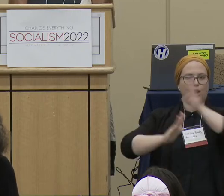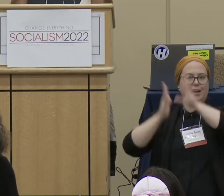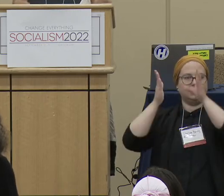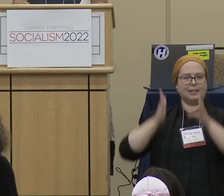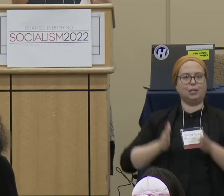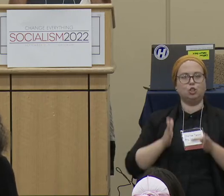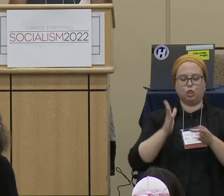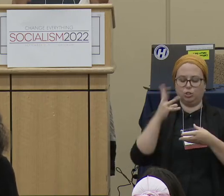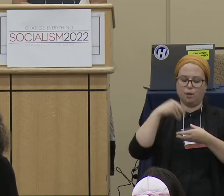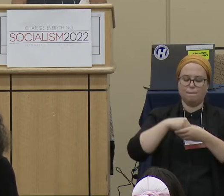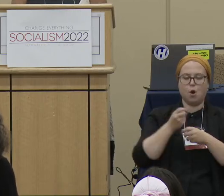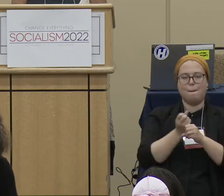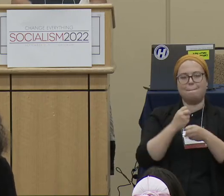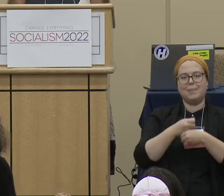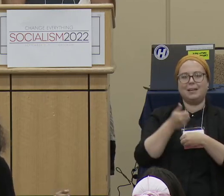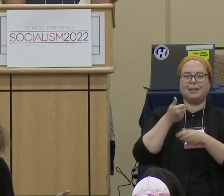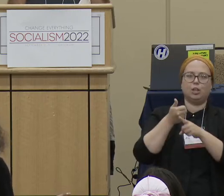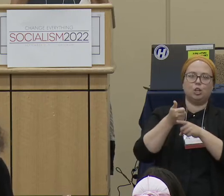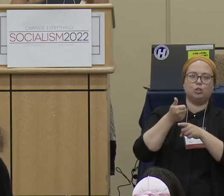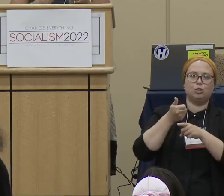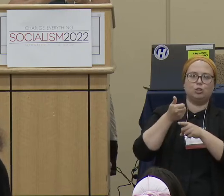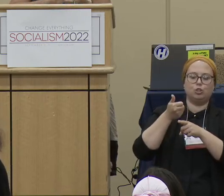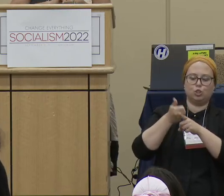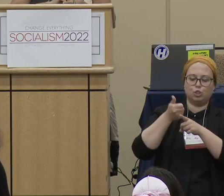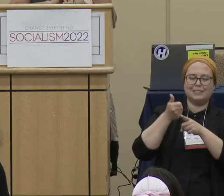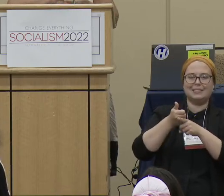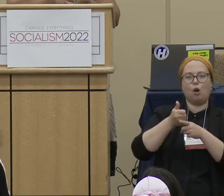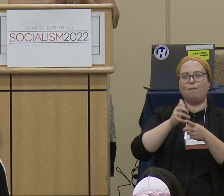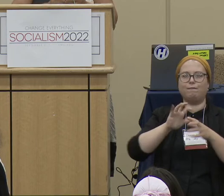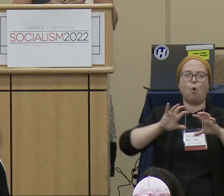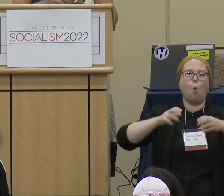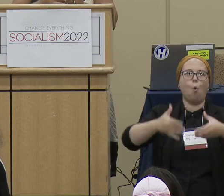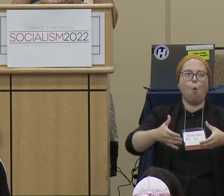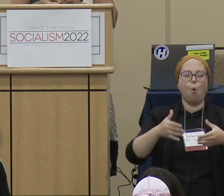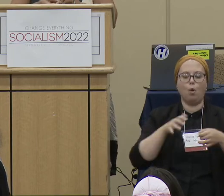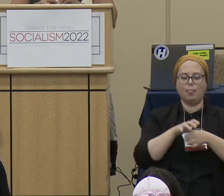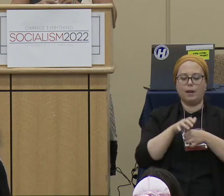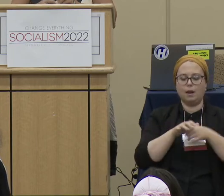our ancestors, as a part of making yourself whole enough and healthy enough to do the work. And supporting each